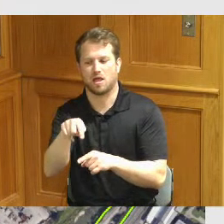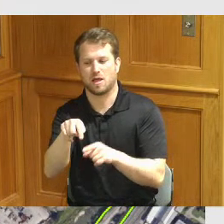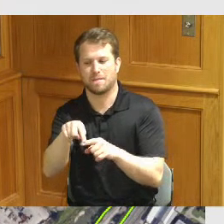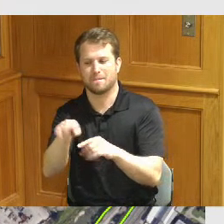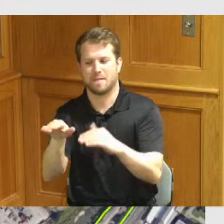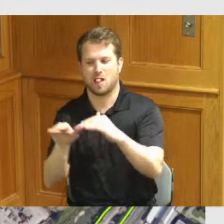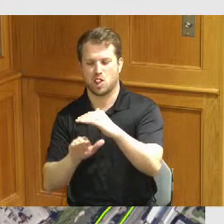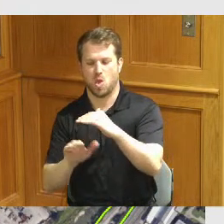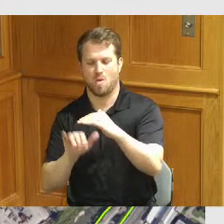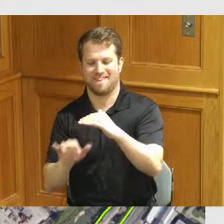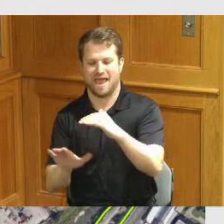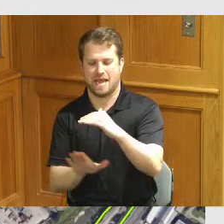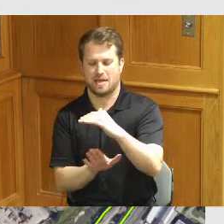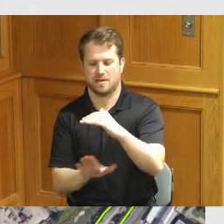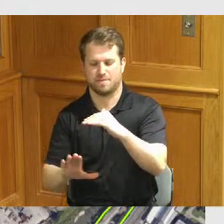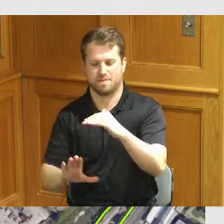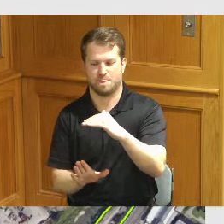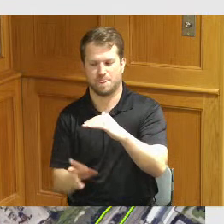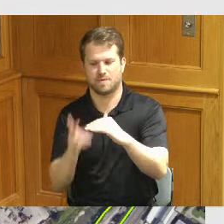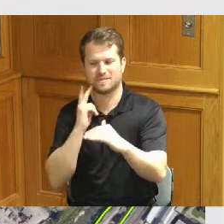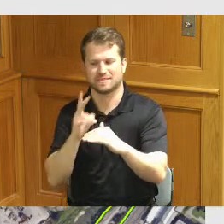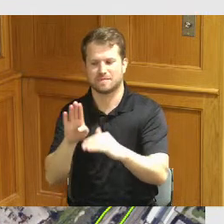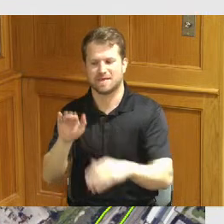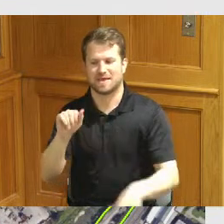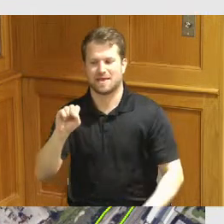okay yeah